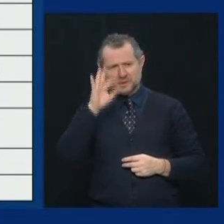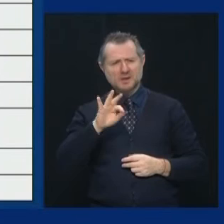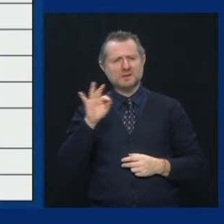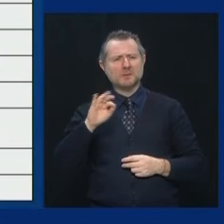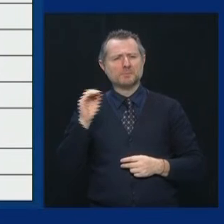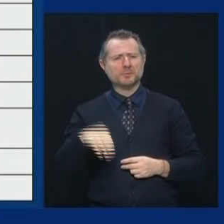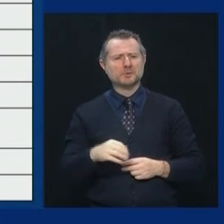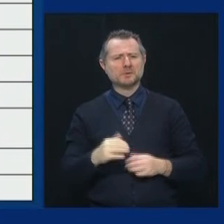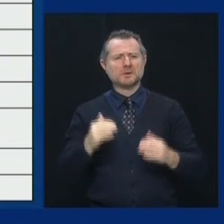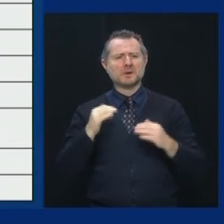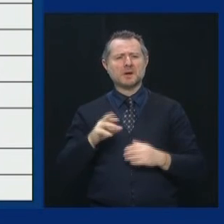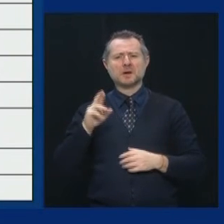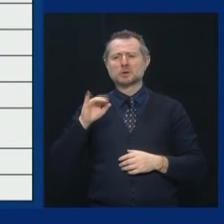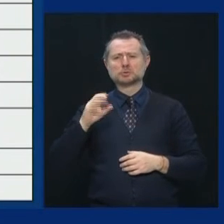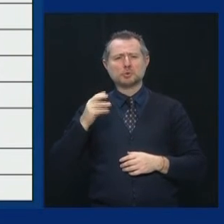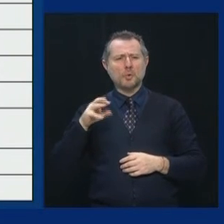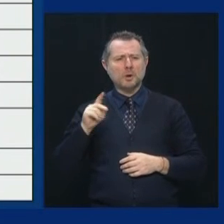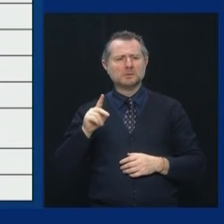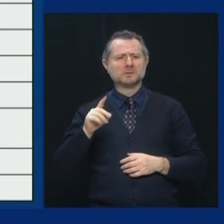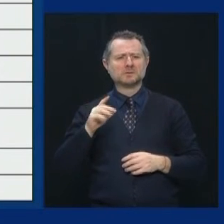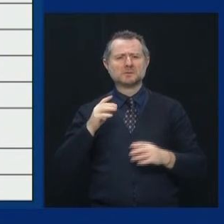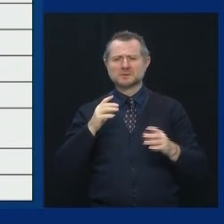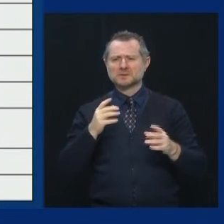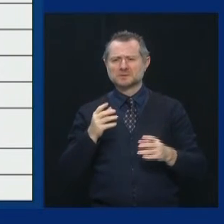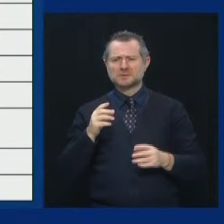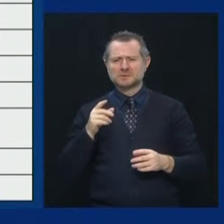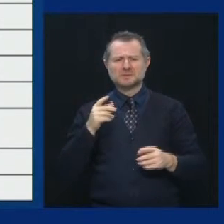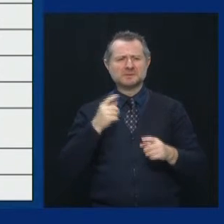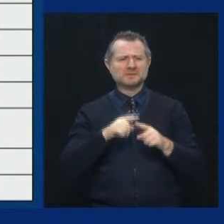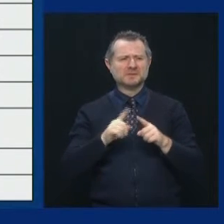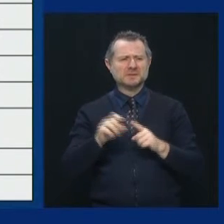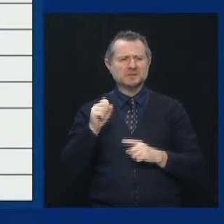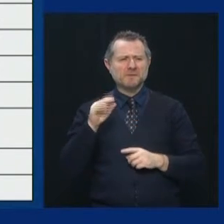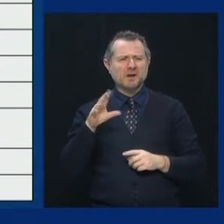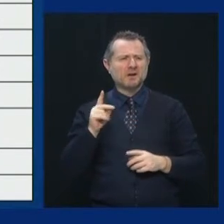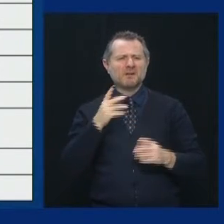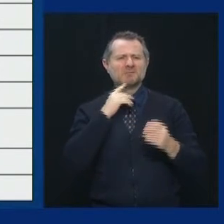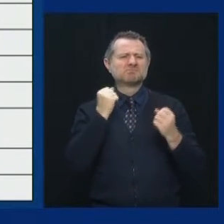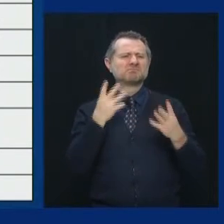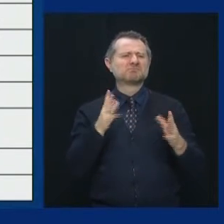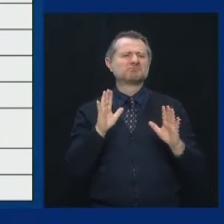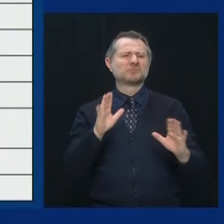ALLOCATION. GREAT. REGAL HOSPITAL 99%.